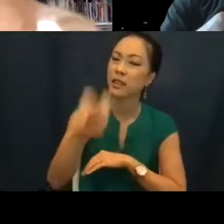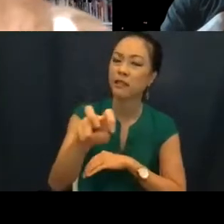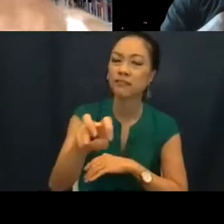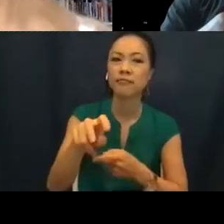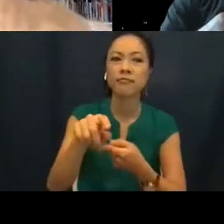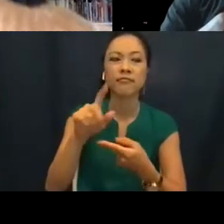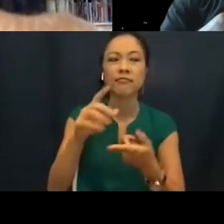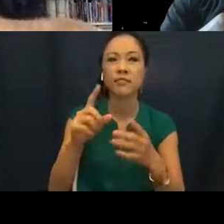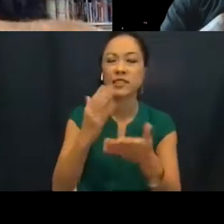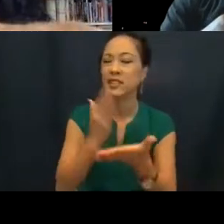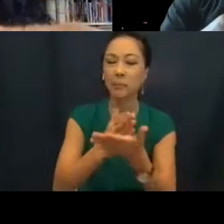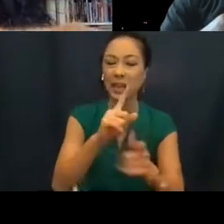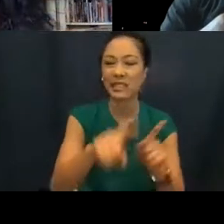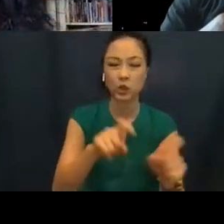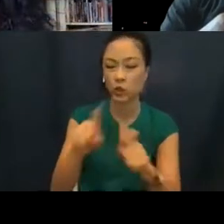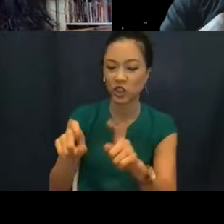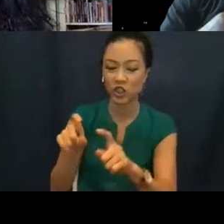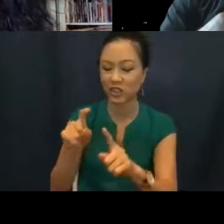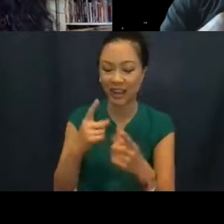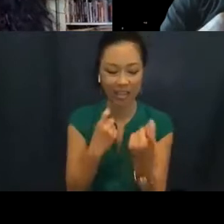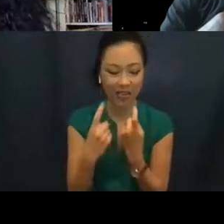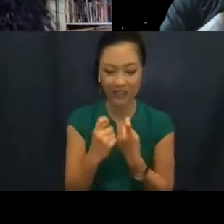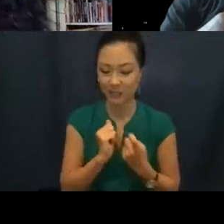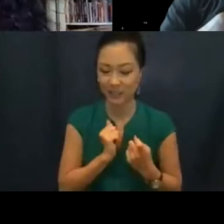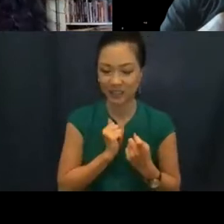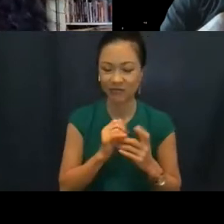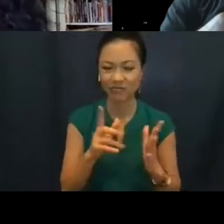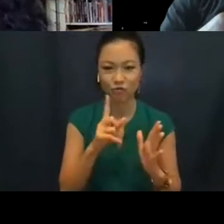asking questions of myself, because we're getting great questions from our Facebook